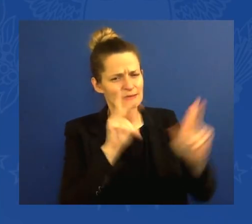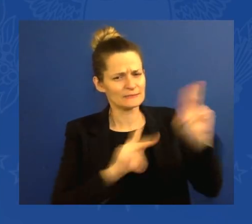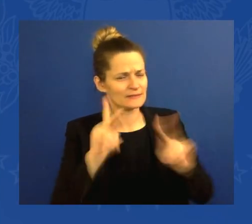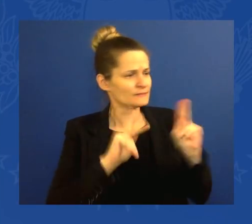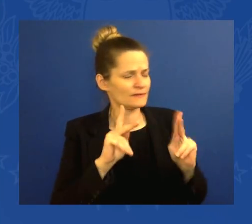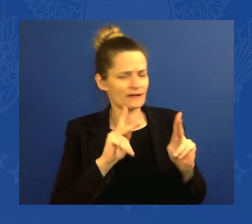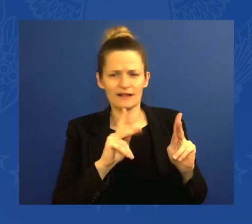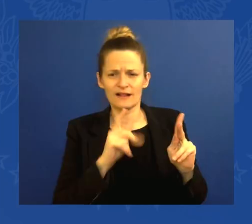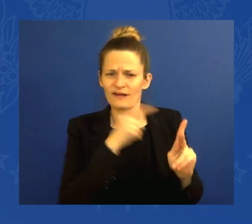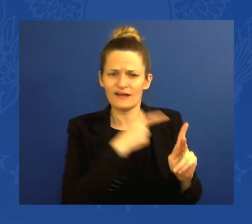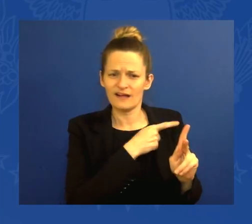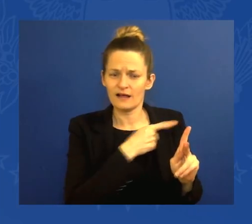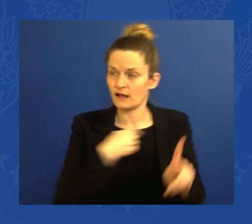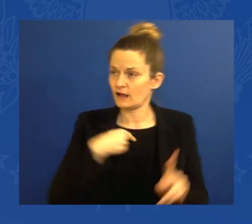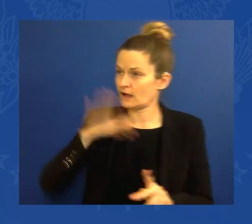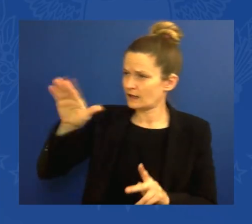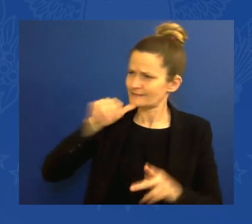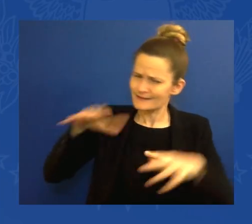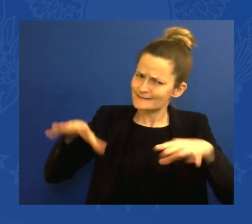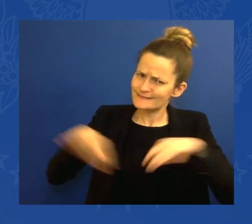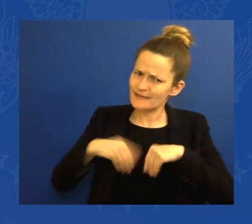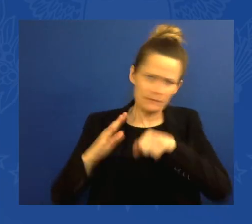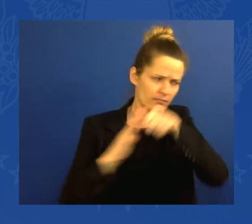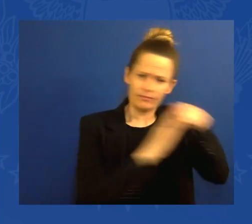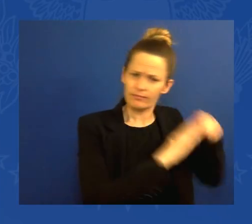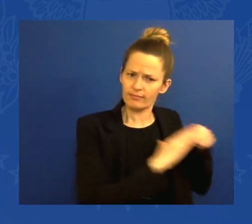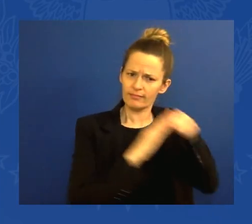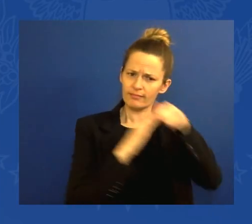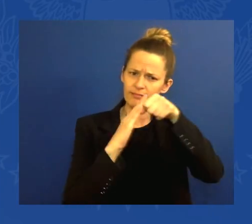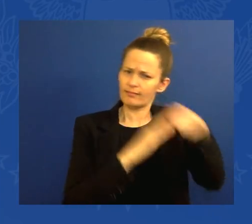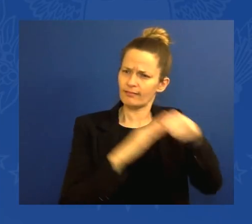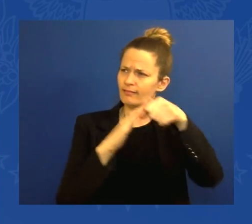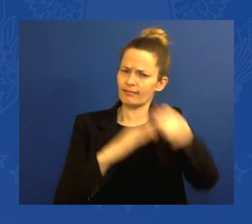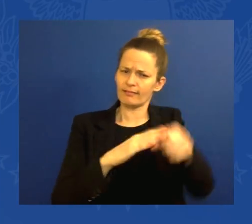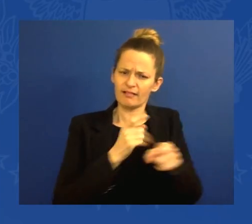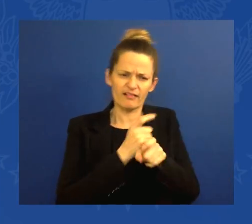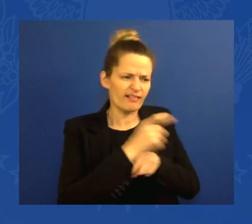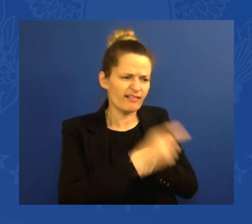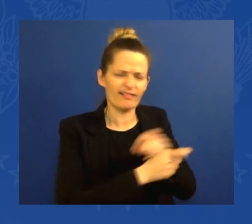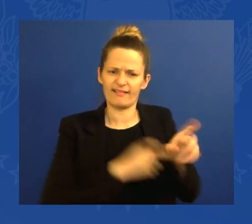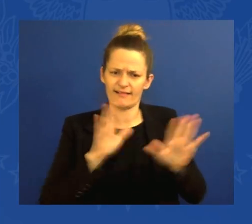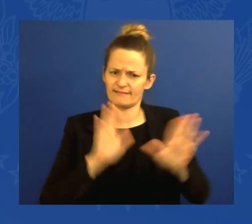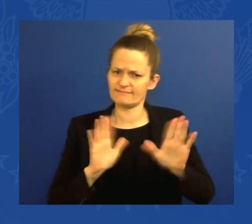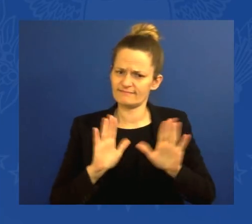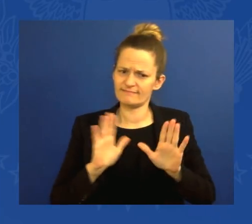A lot of good has come from walking the halls of Congress for the last five years to see both sides of the aisle